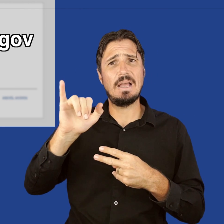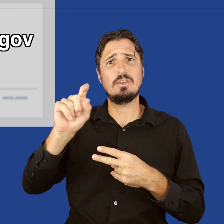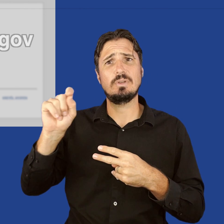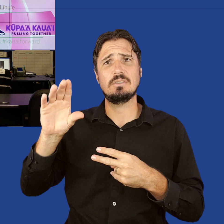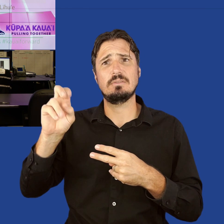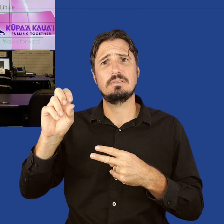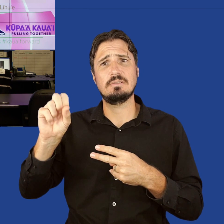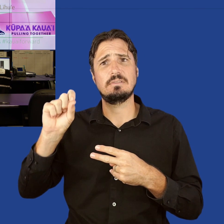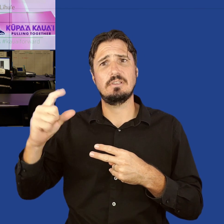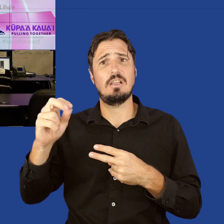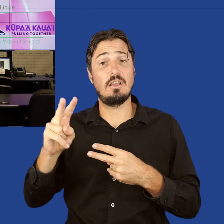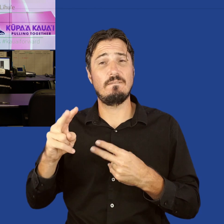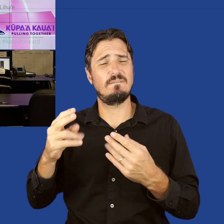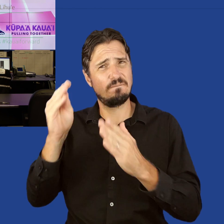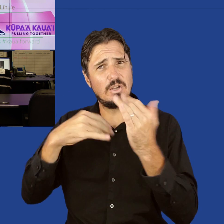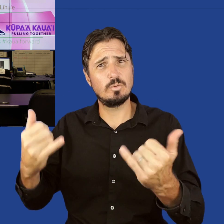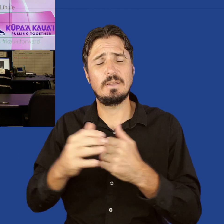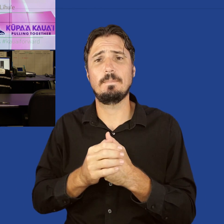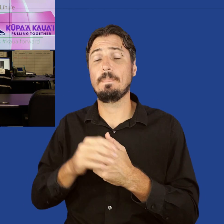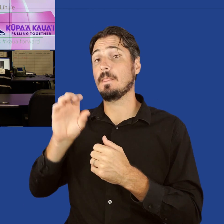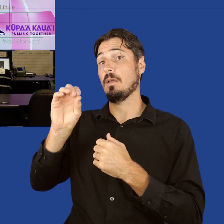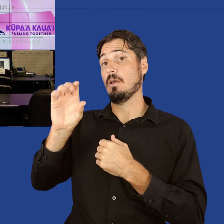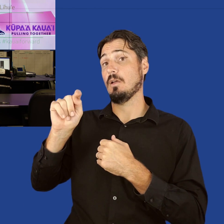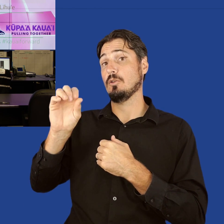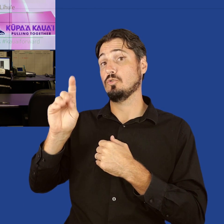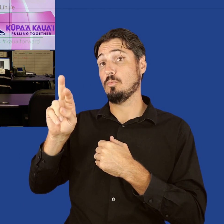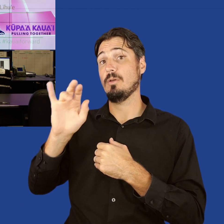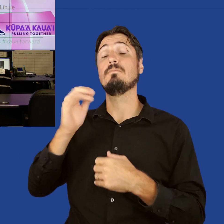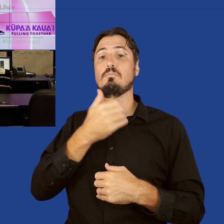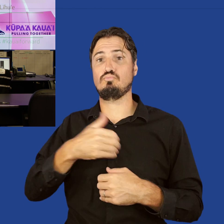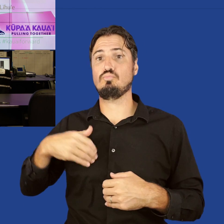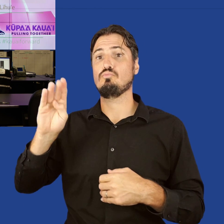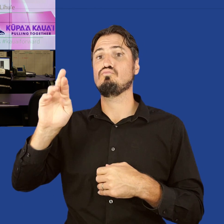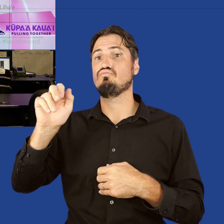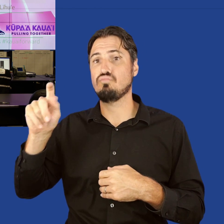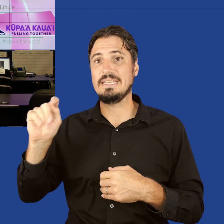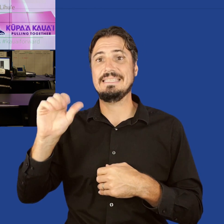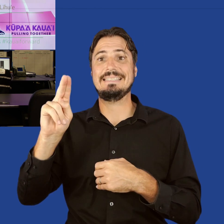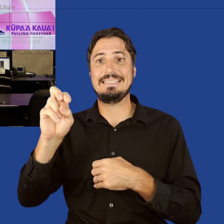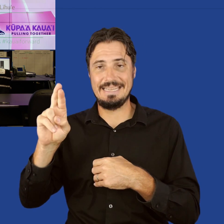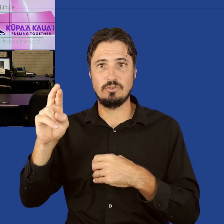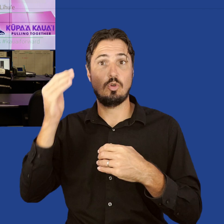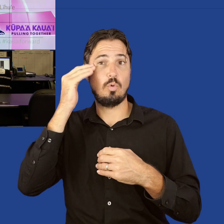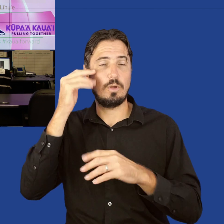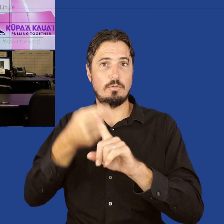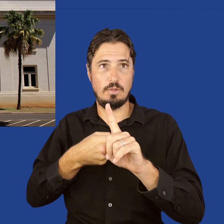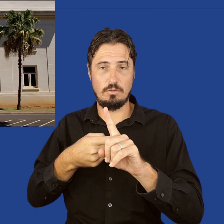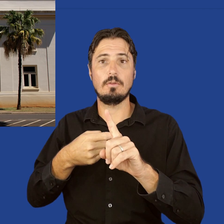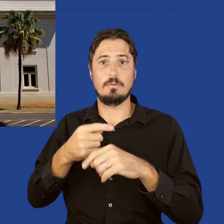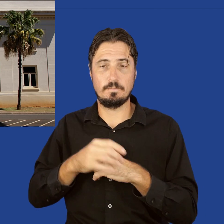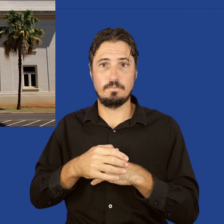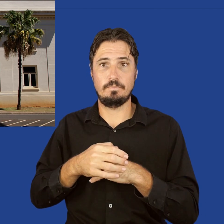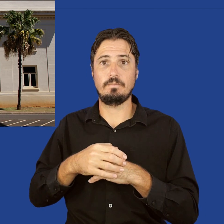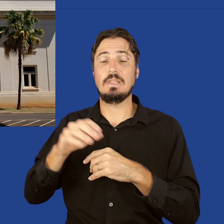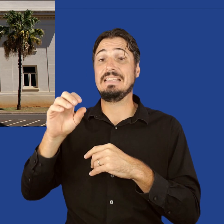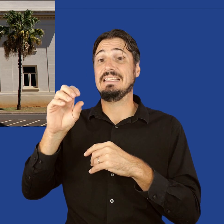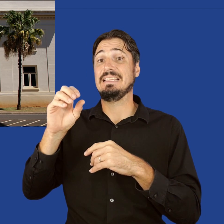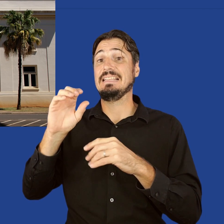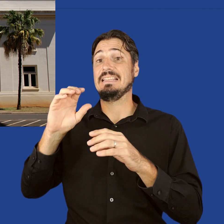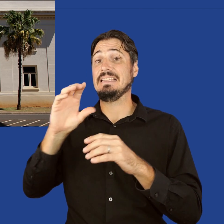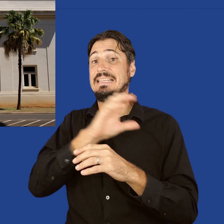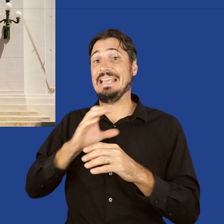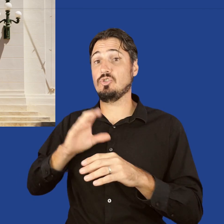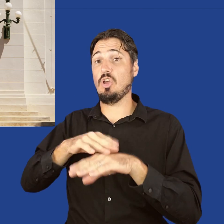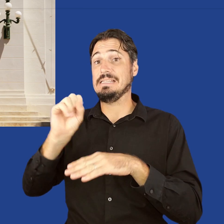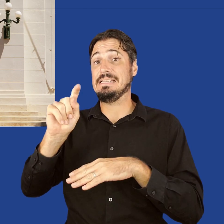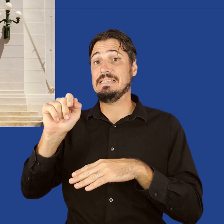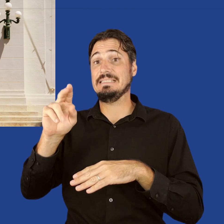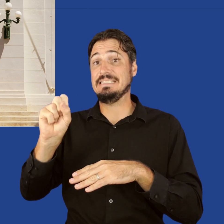October is Breast Cancer Awareness Month. Our County Committee on the Status of Women will illuminate the Historic County Building with pink lights, and we will have banners around